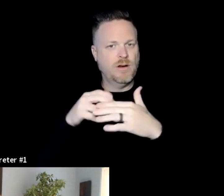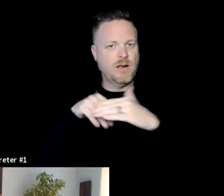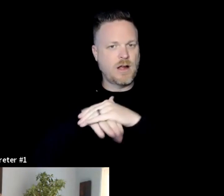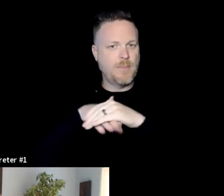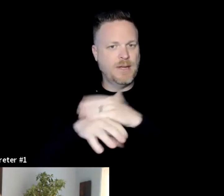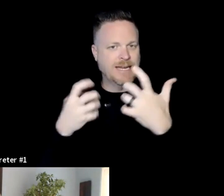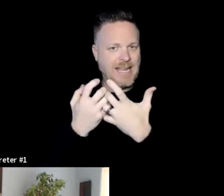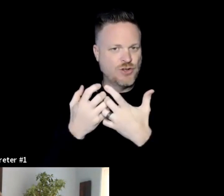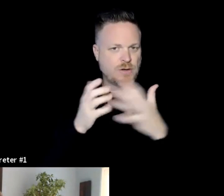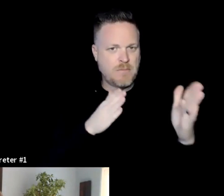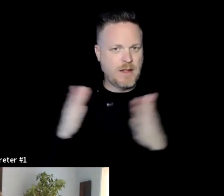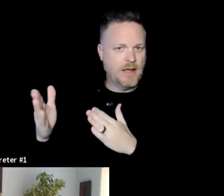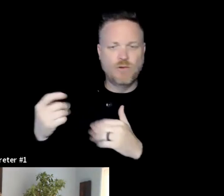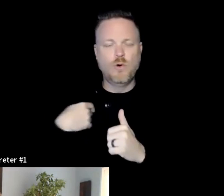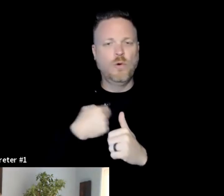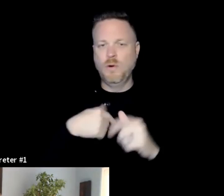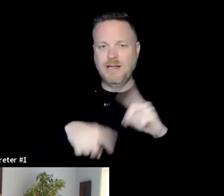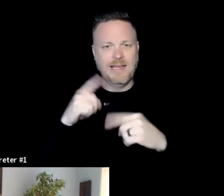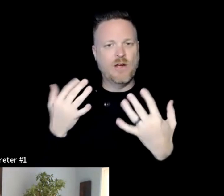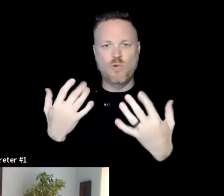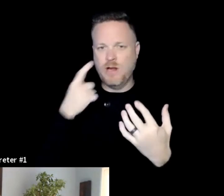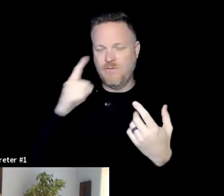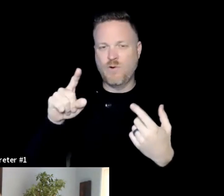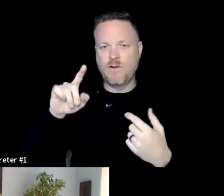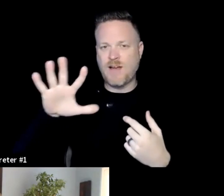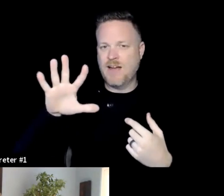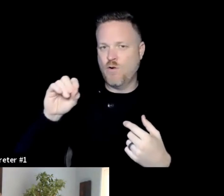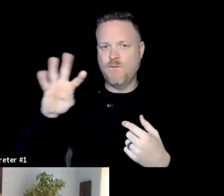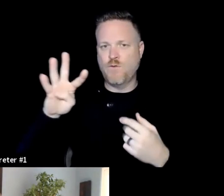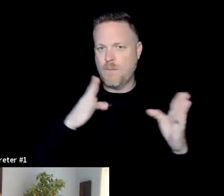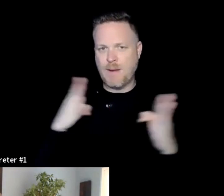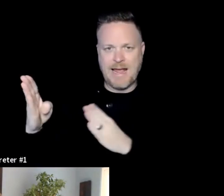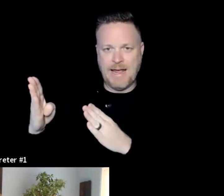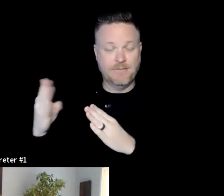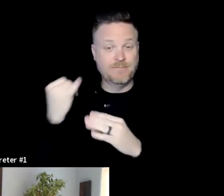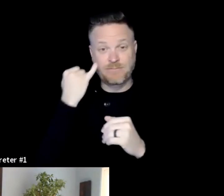We don't have the luxury of waiting for a 504 plan. As everybody in this field knows,